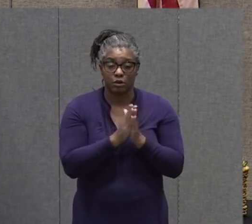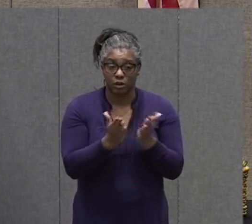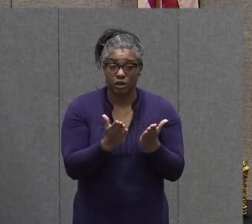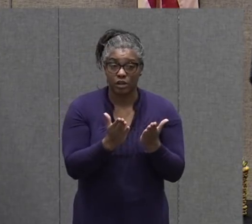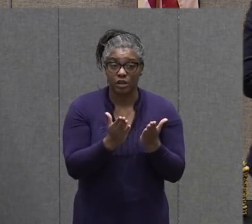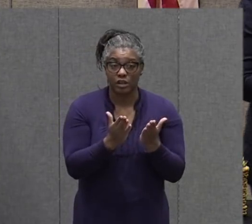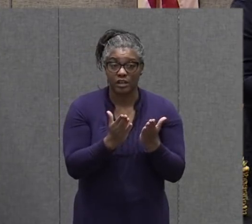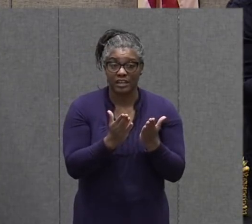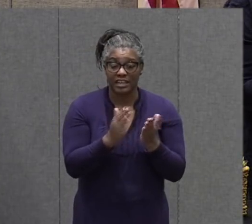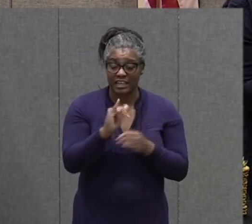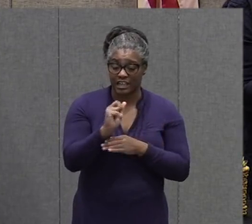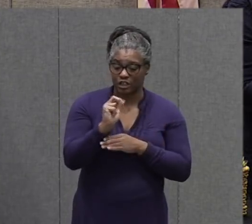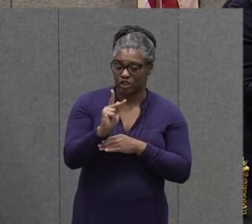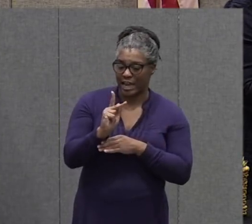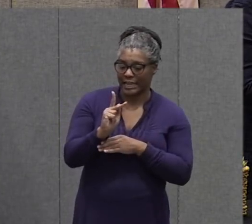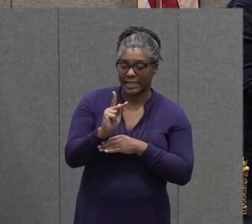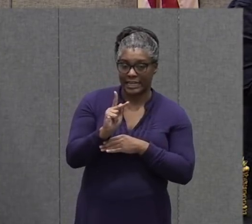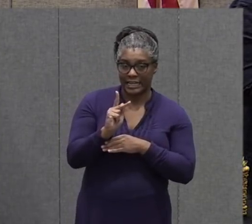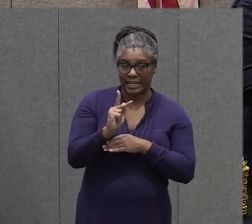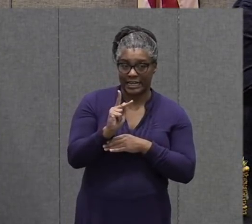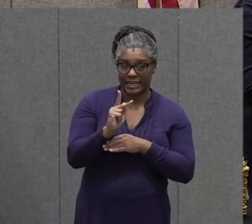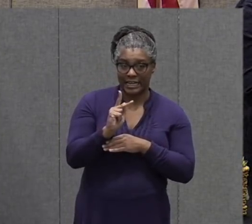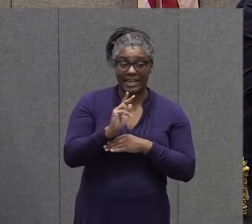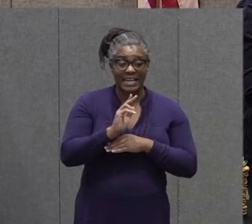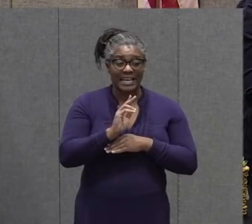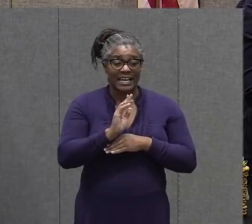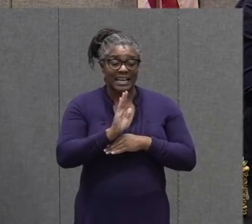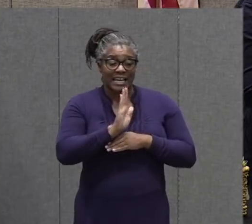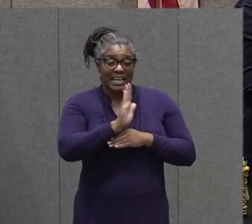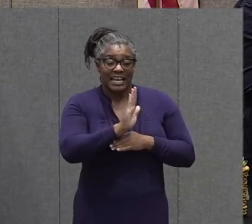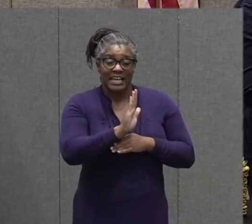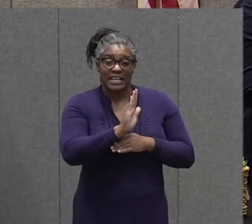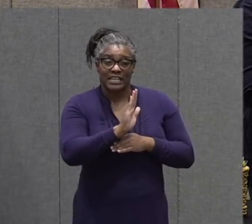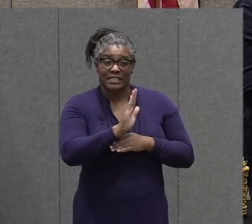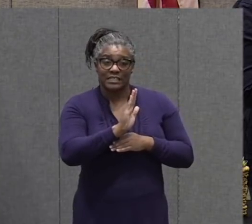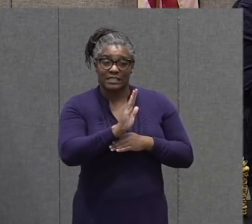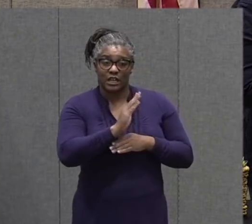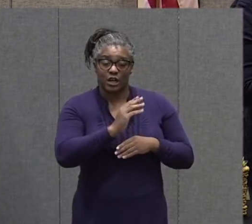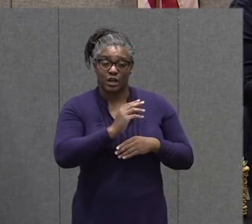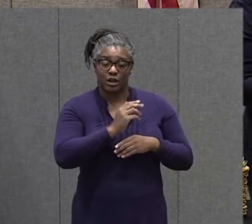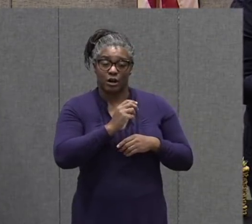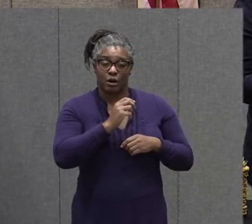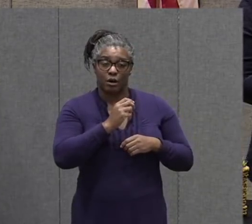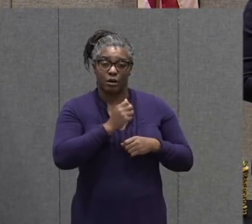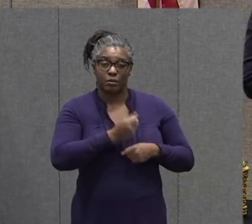are off of real poems, in the back of the book. And this is one, that I love,